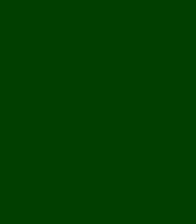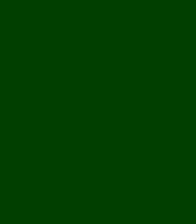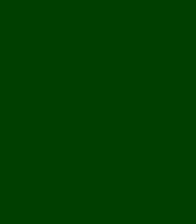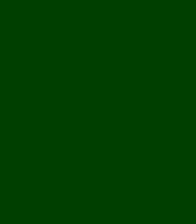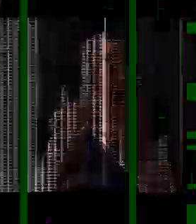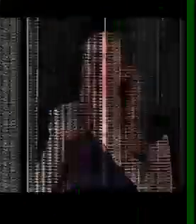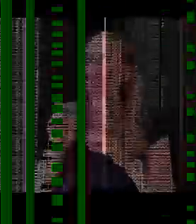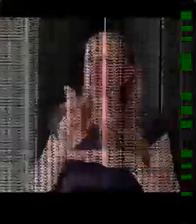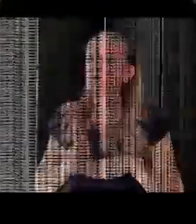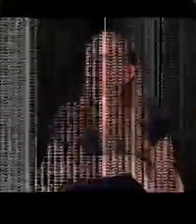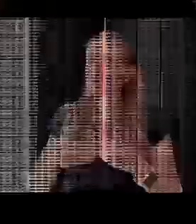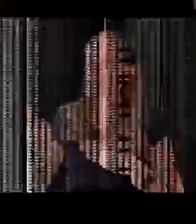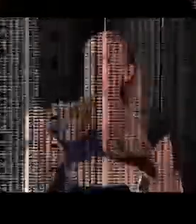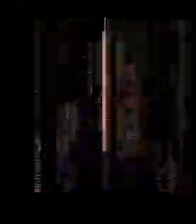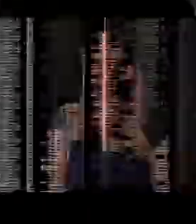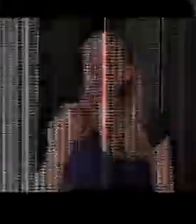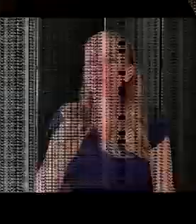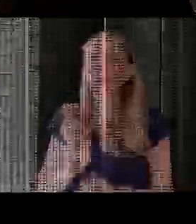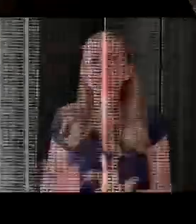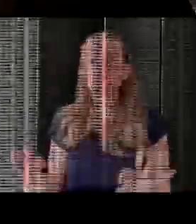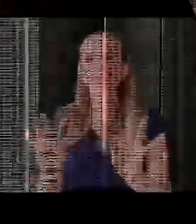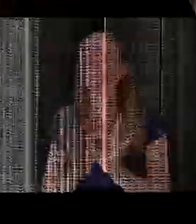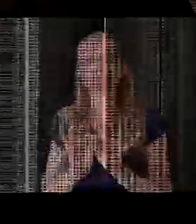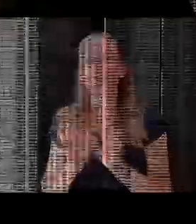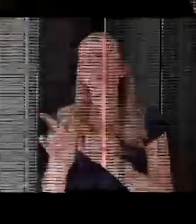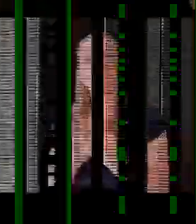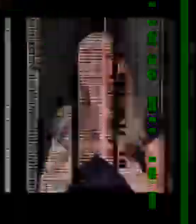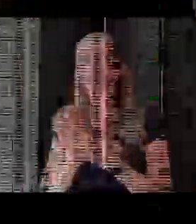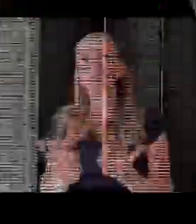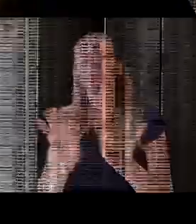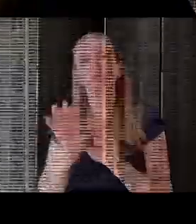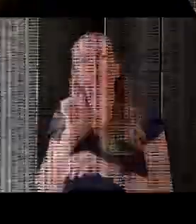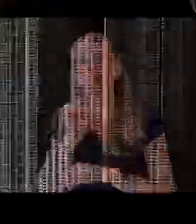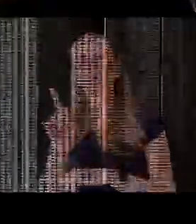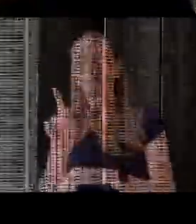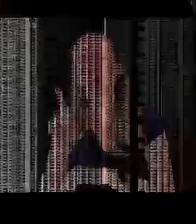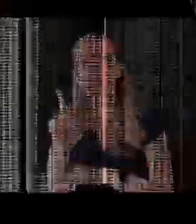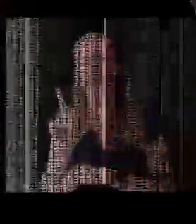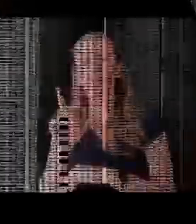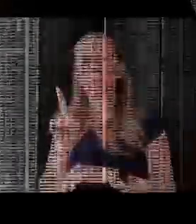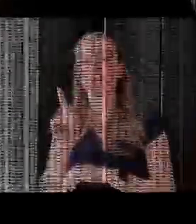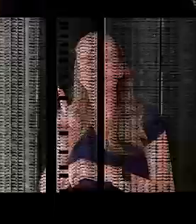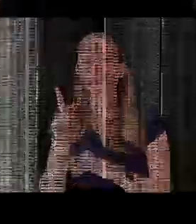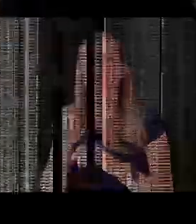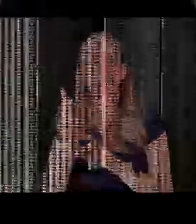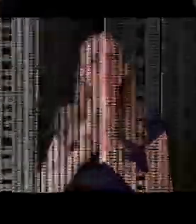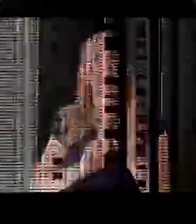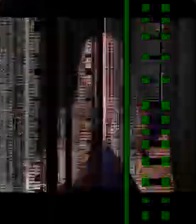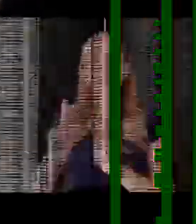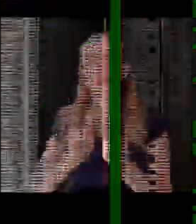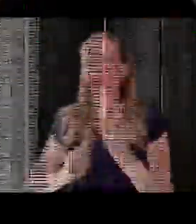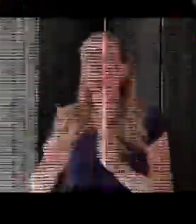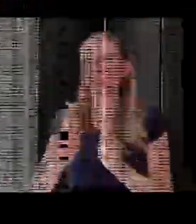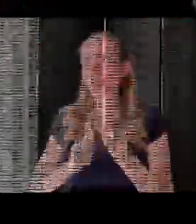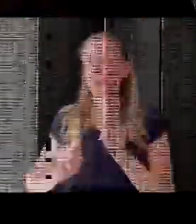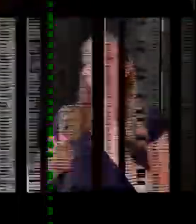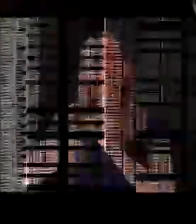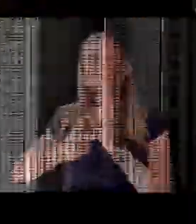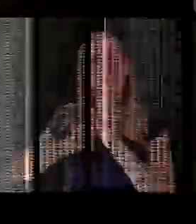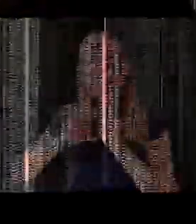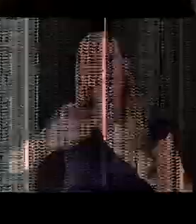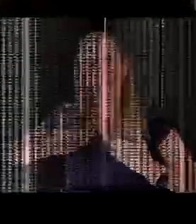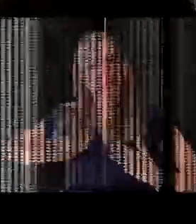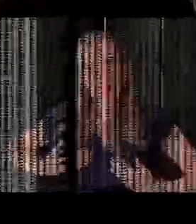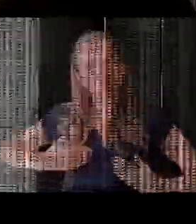yes, it is important. It is also important for saving people physical and mental energy in terms